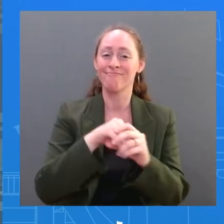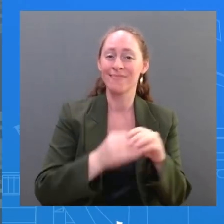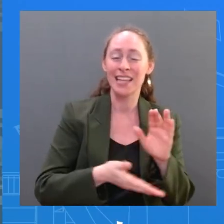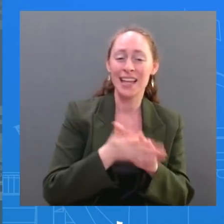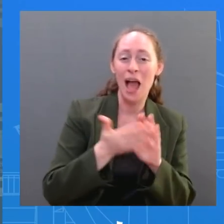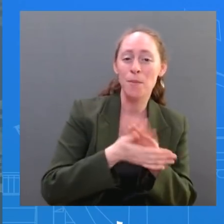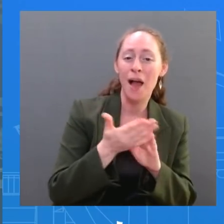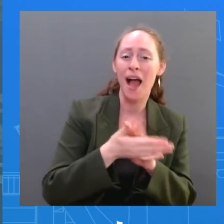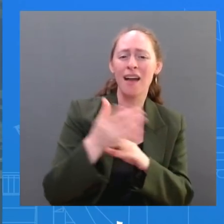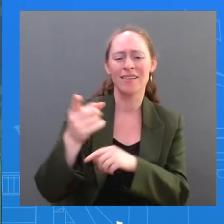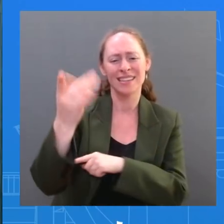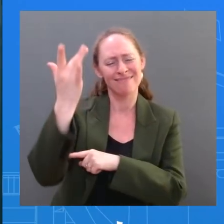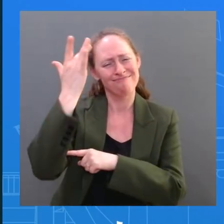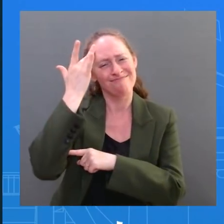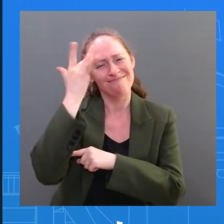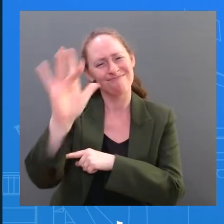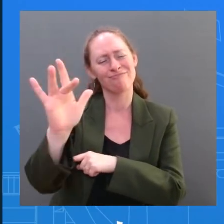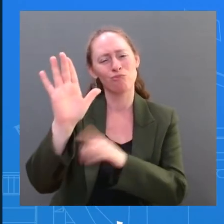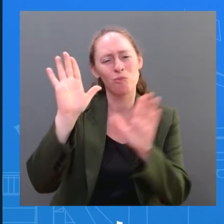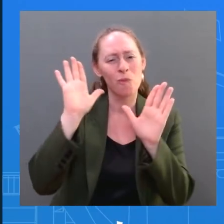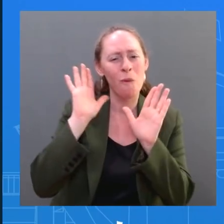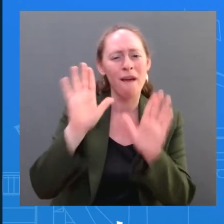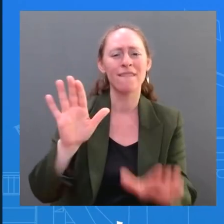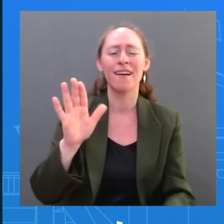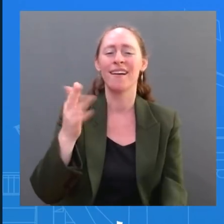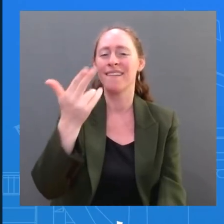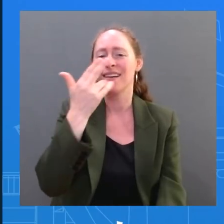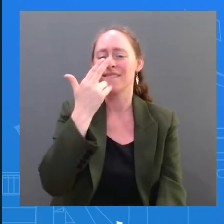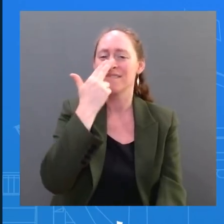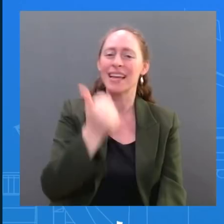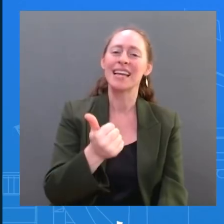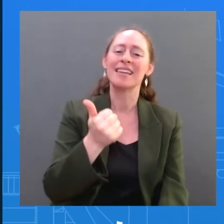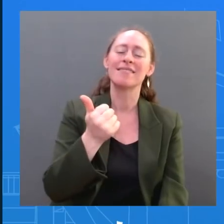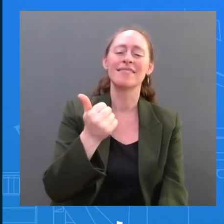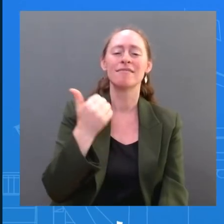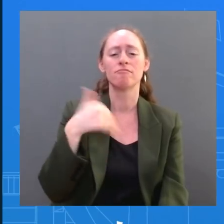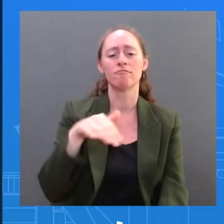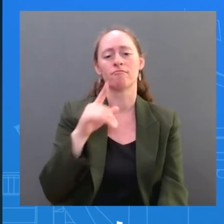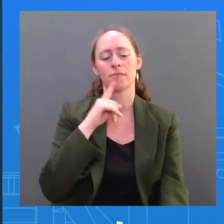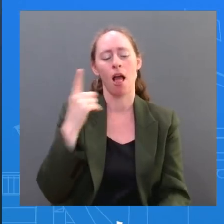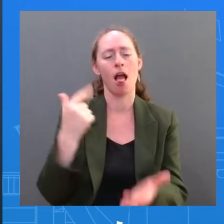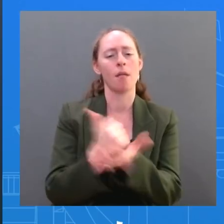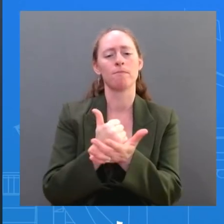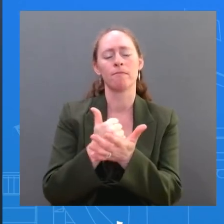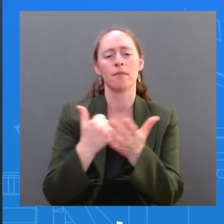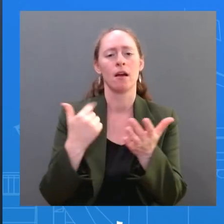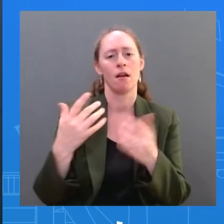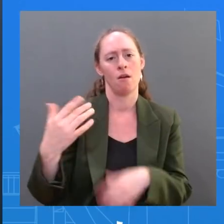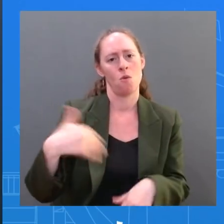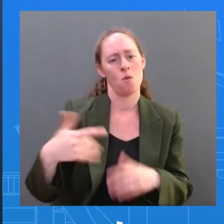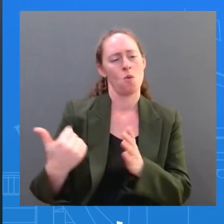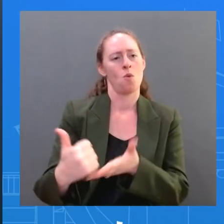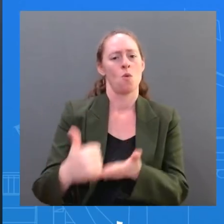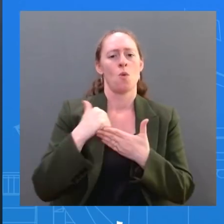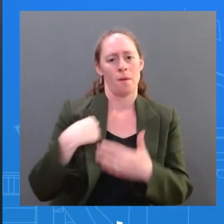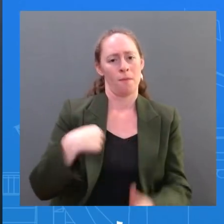to all of her colleagues here at the White House. I know some of you have experienced her humor in this very room.